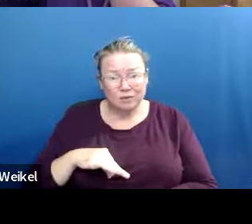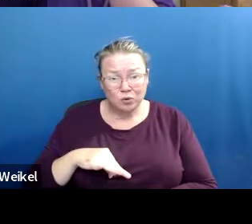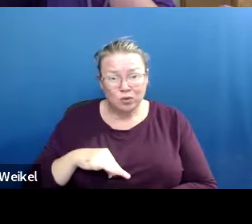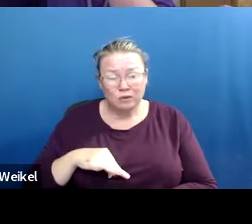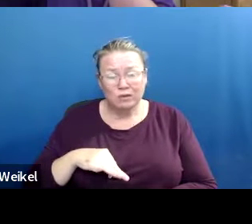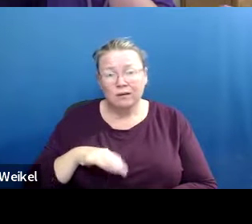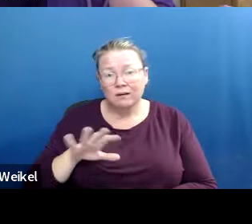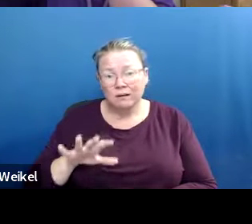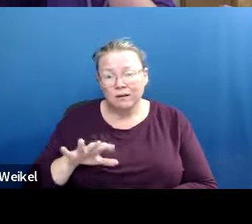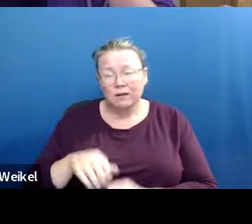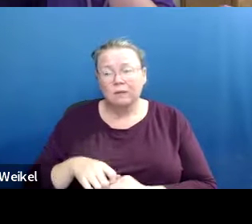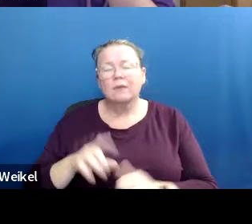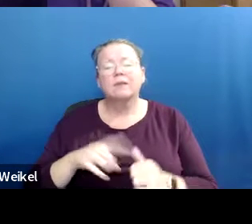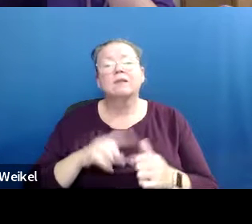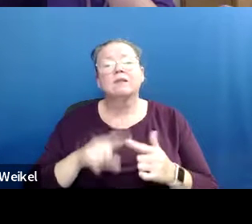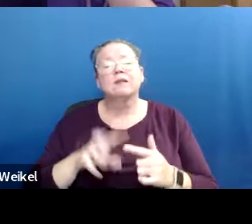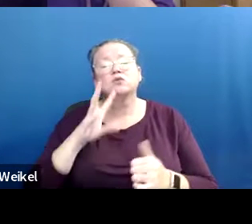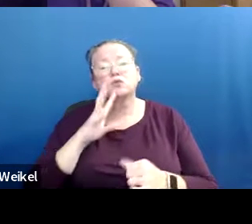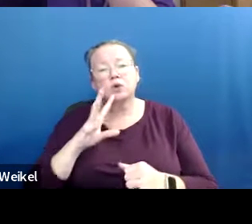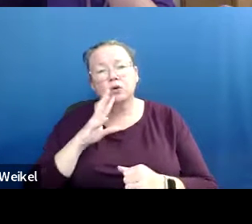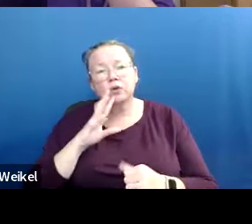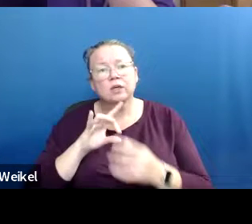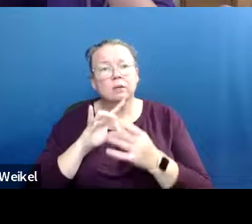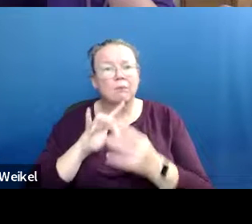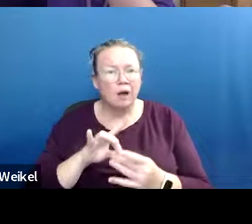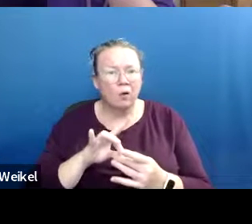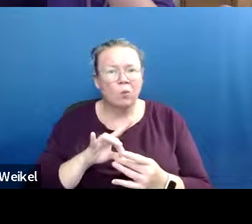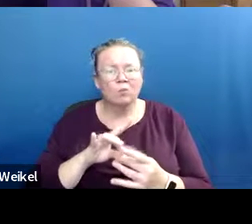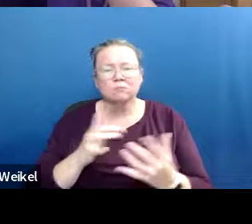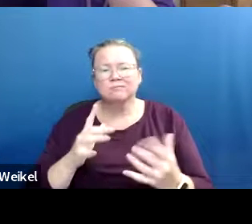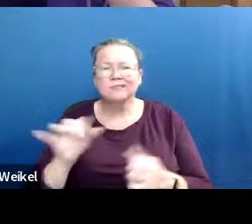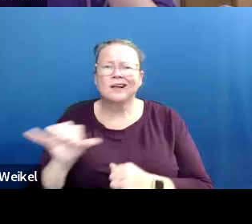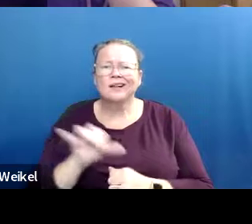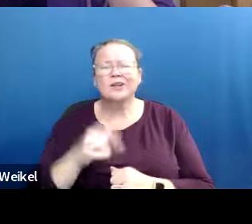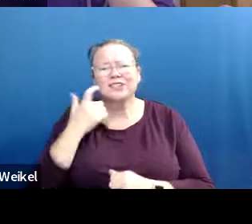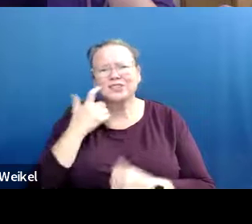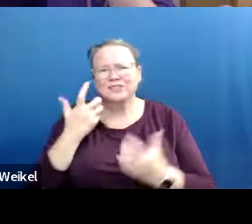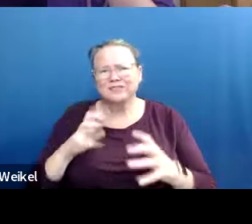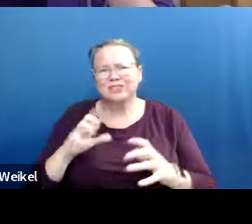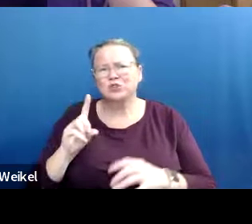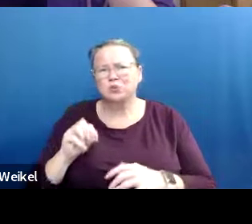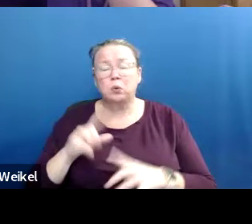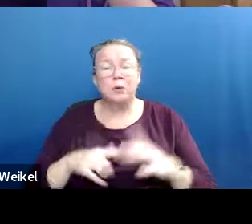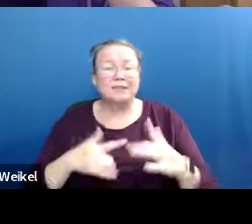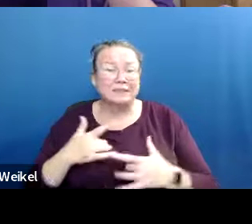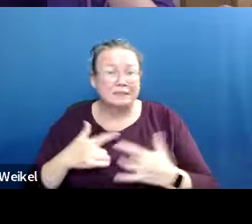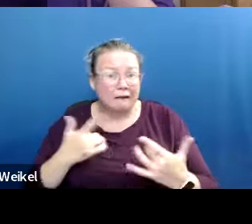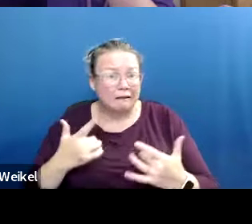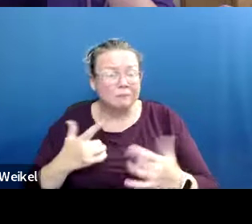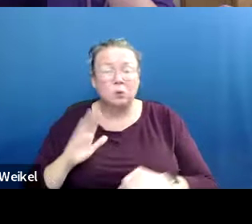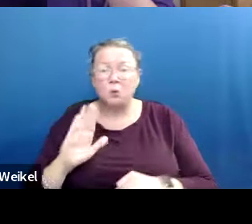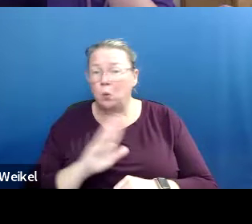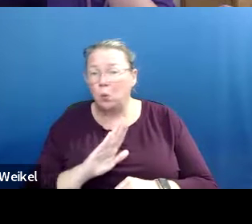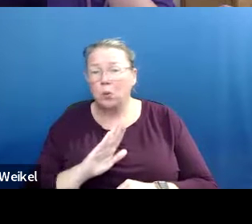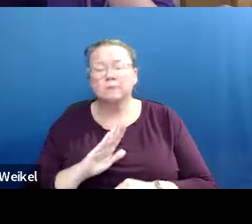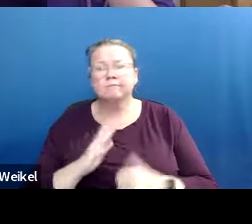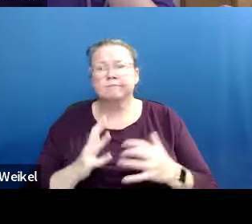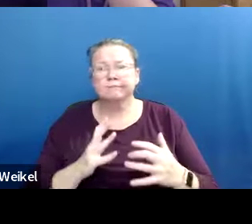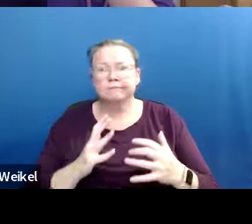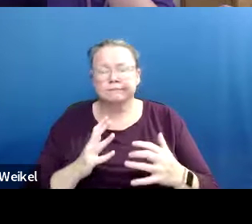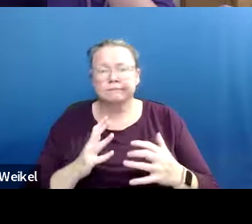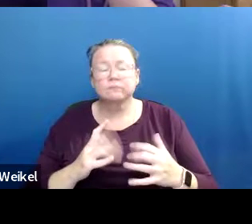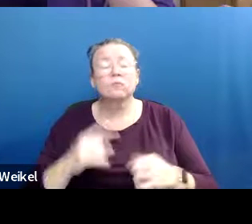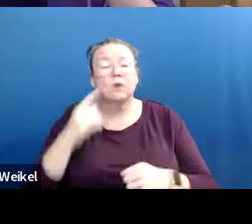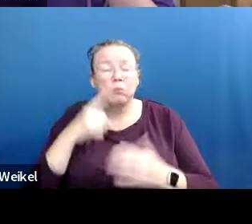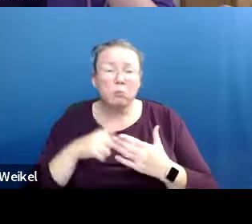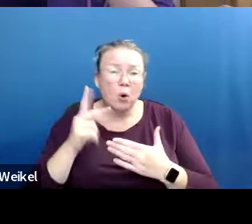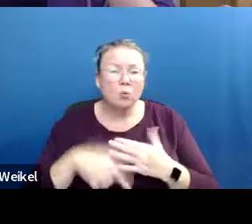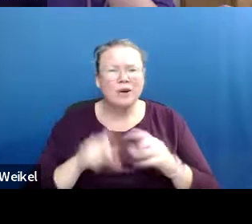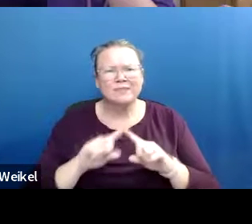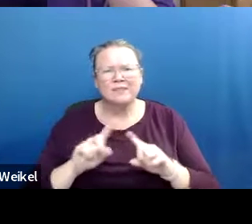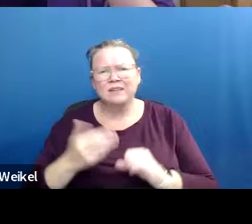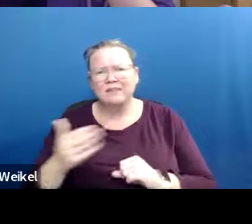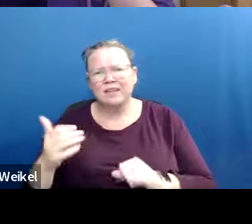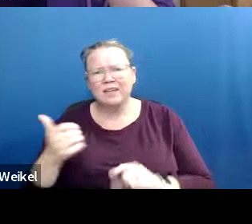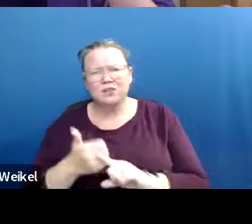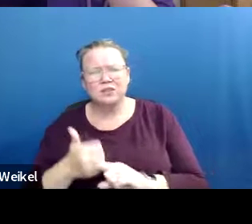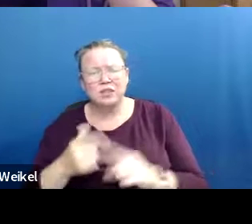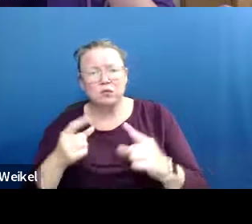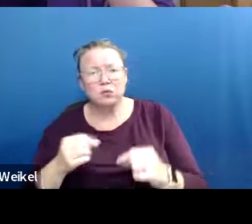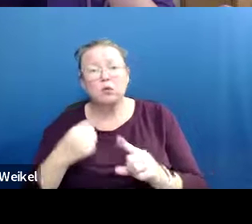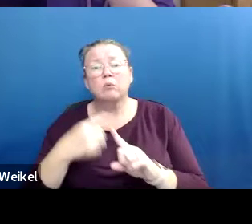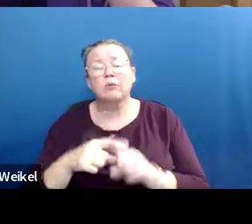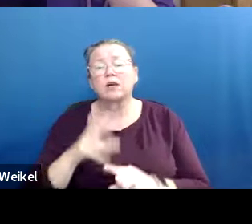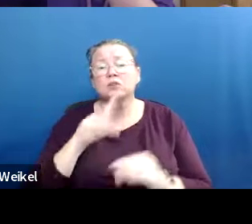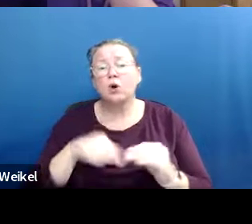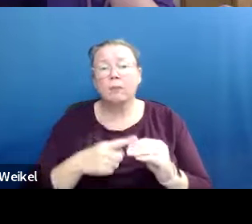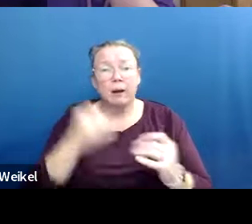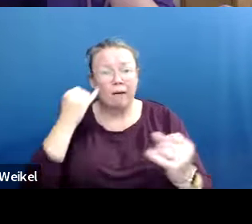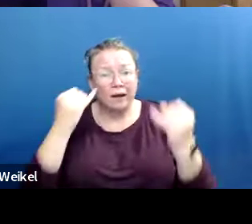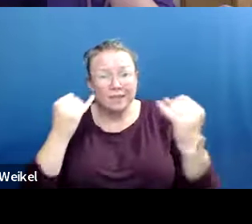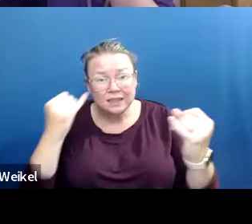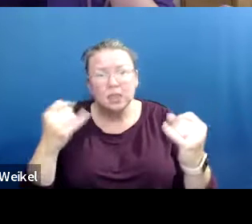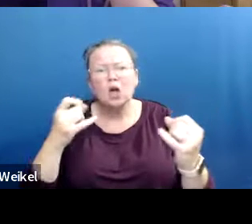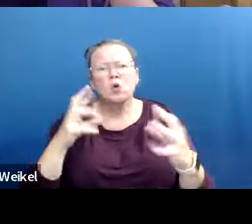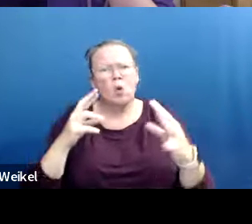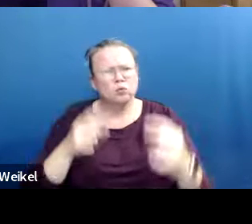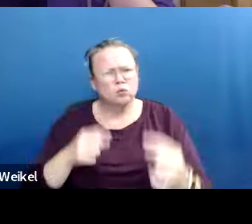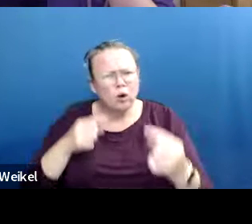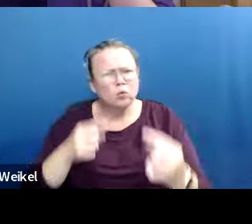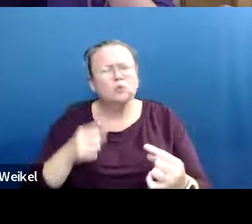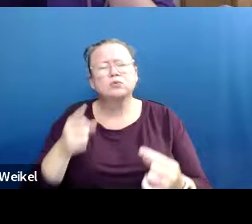Harm (He/Him): And then talking about kind of like what we just did about what's exciting about your programs and things that you're doing and also talking about ideas or struggles. You might be having. And